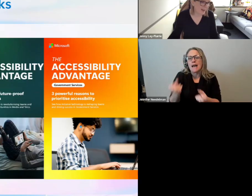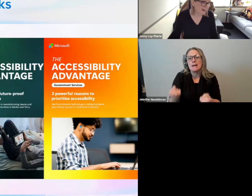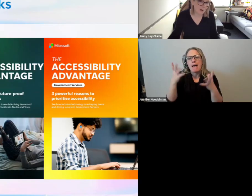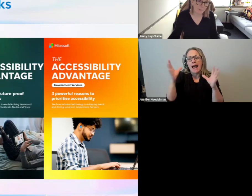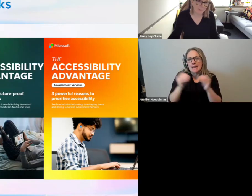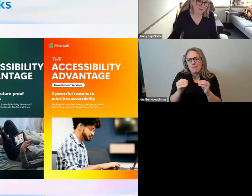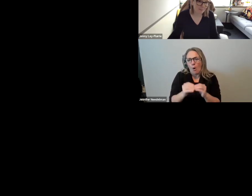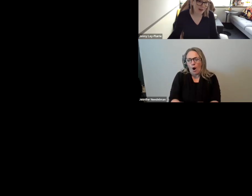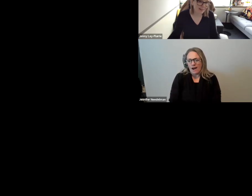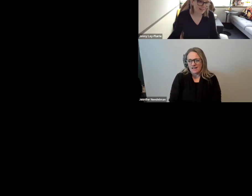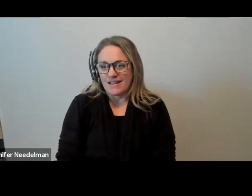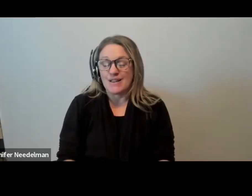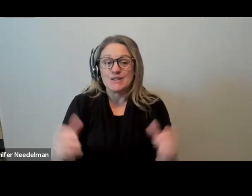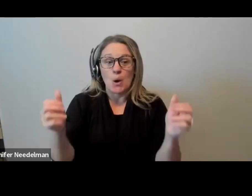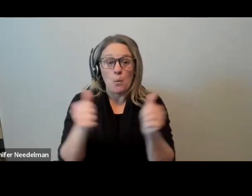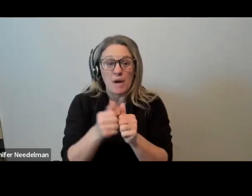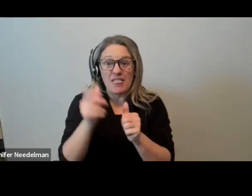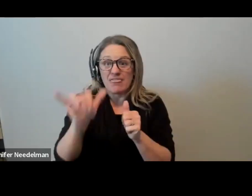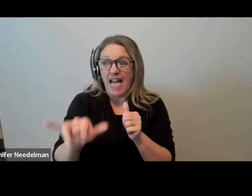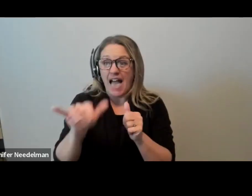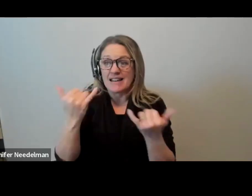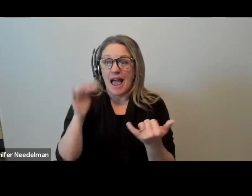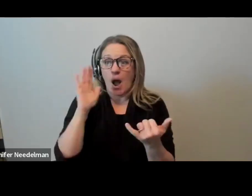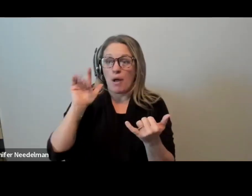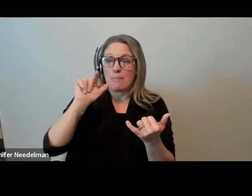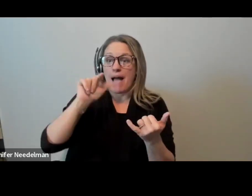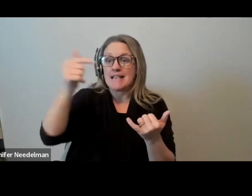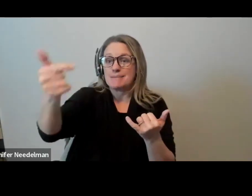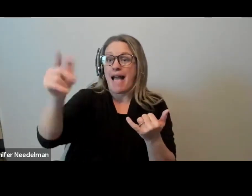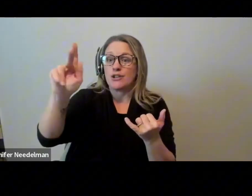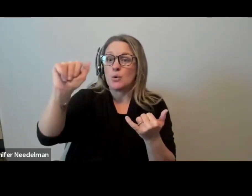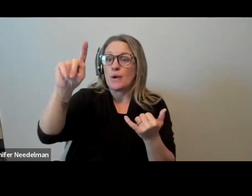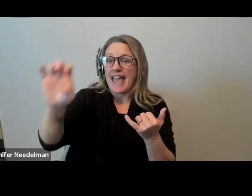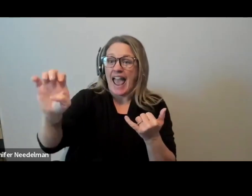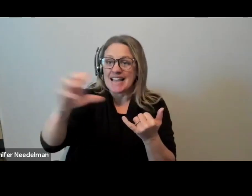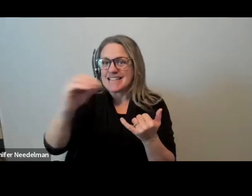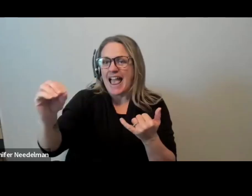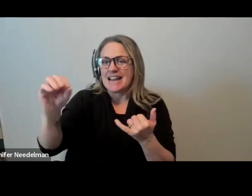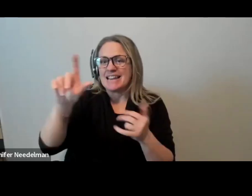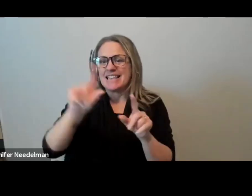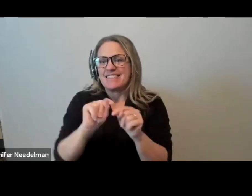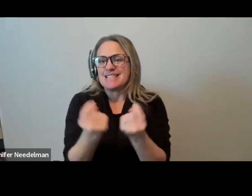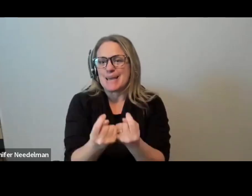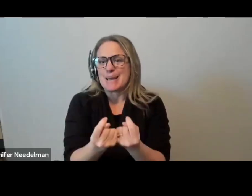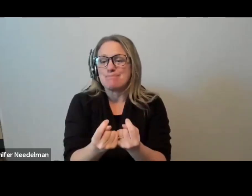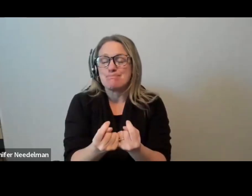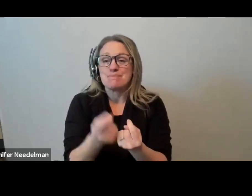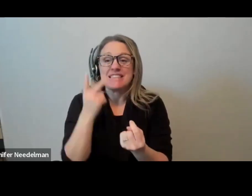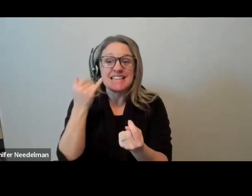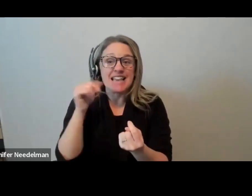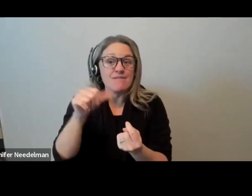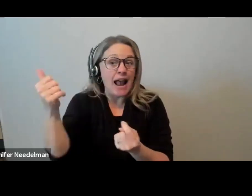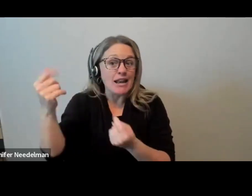And with that I will pass back to Kate and the team and stop sharing and see if there are any questions